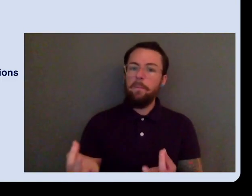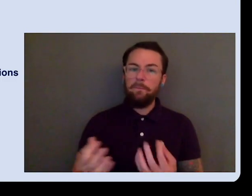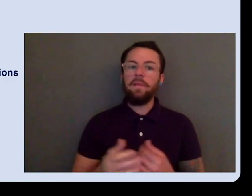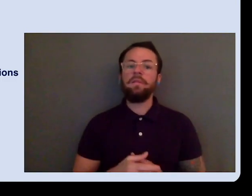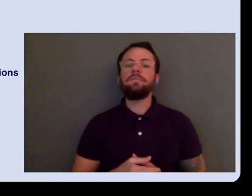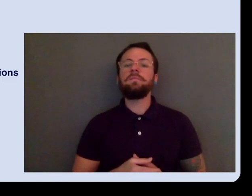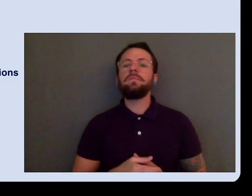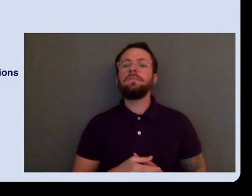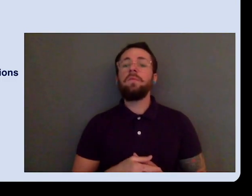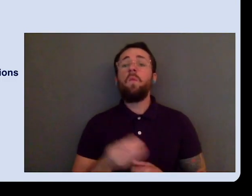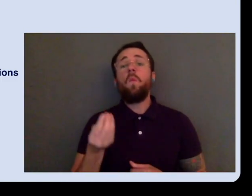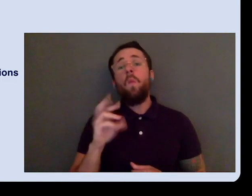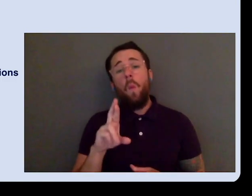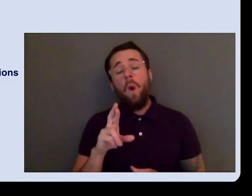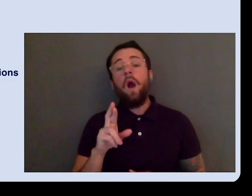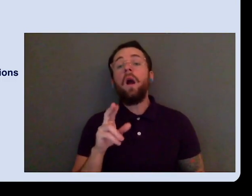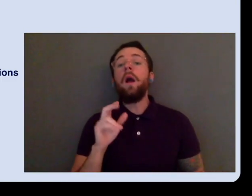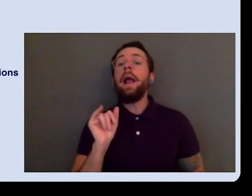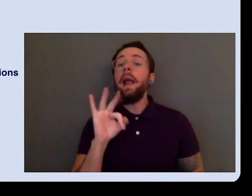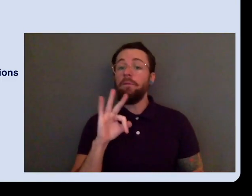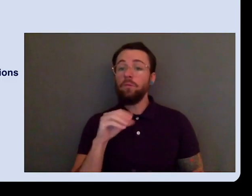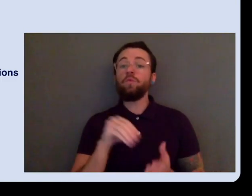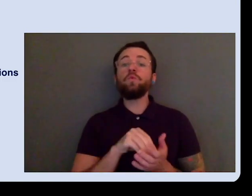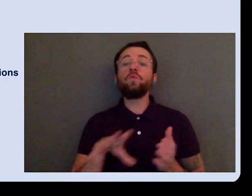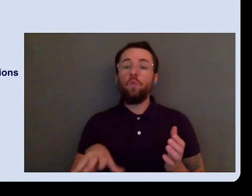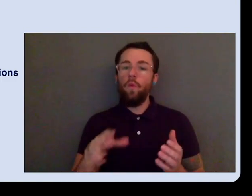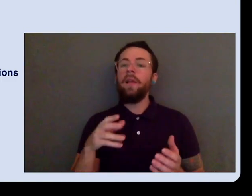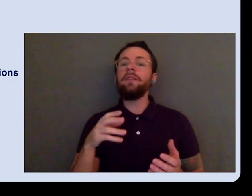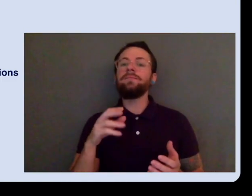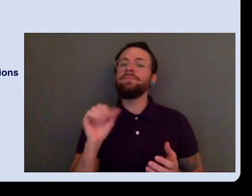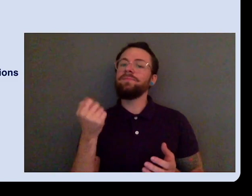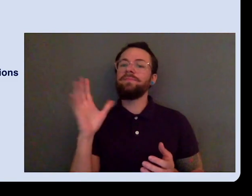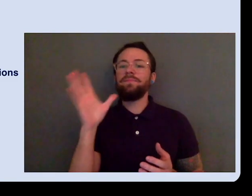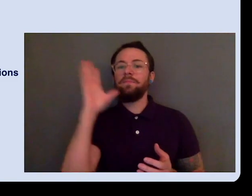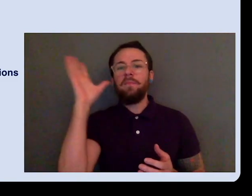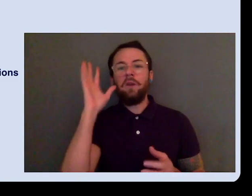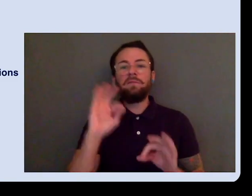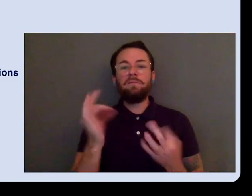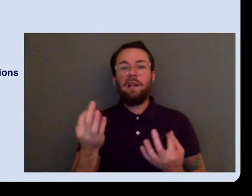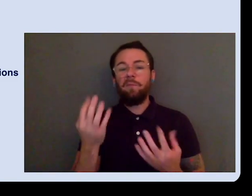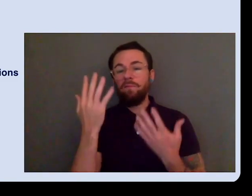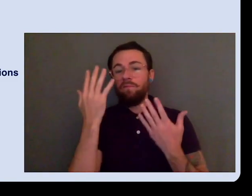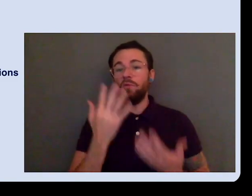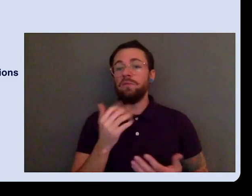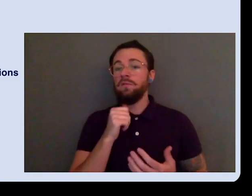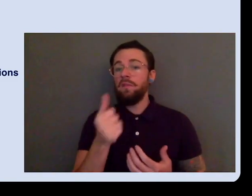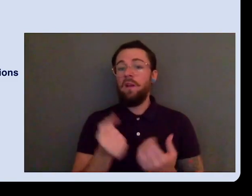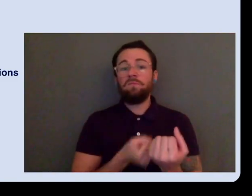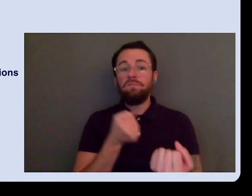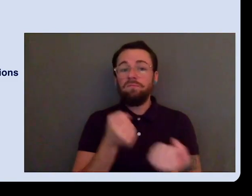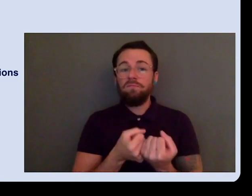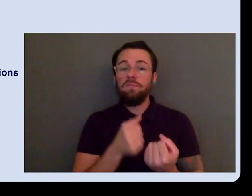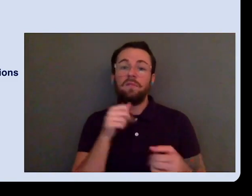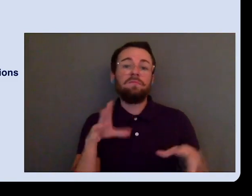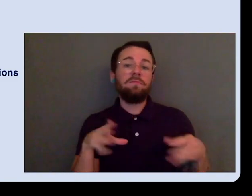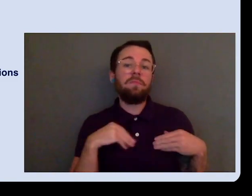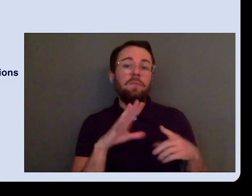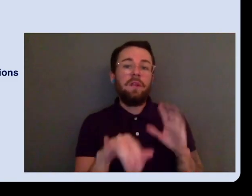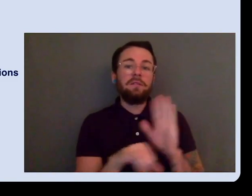Now, if the student is not out to their parents or family, or perhaps they are out to their